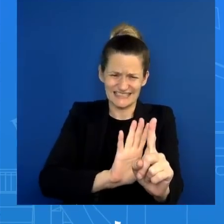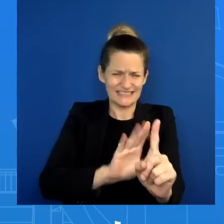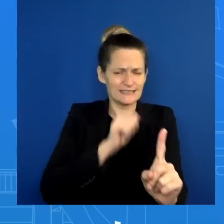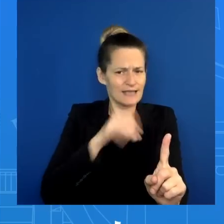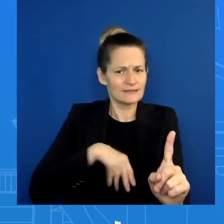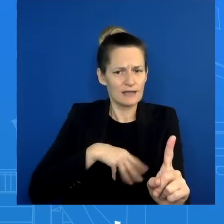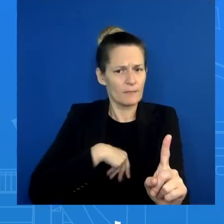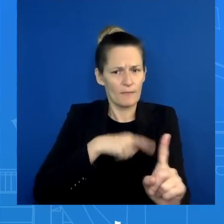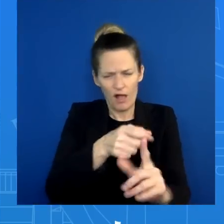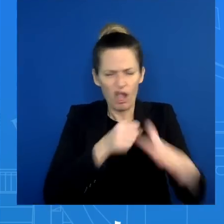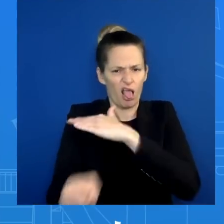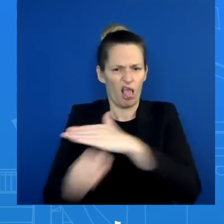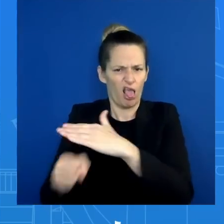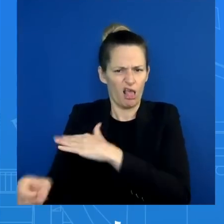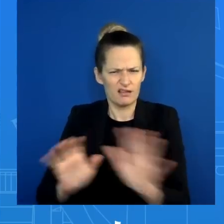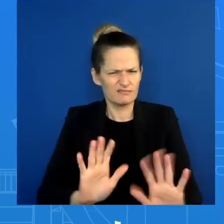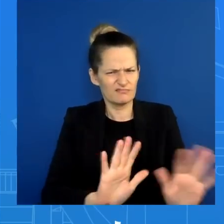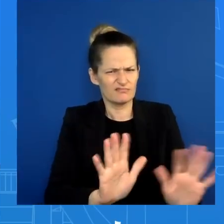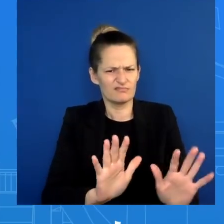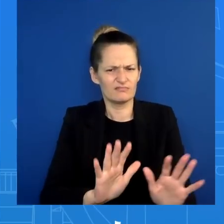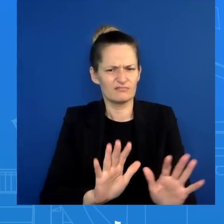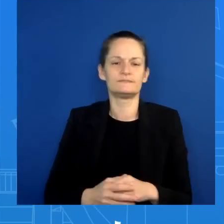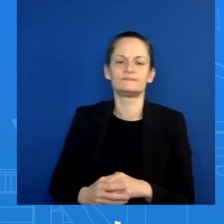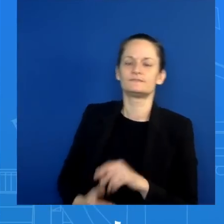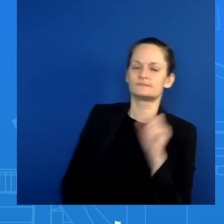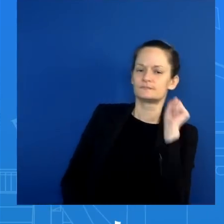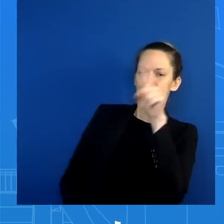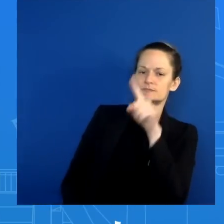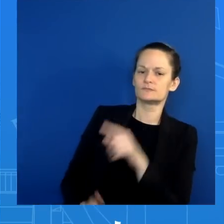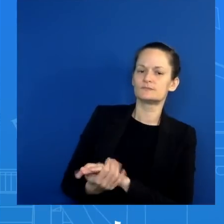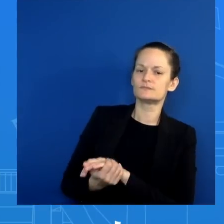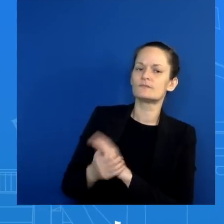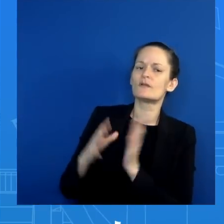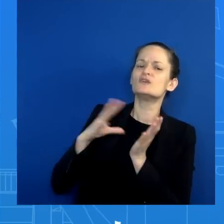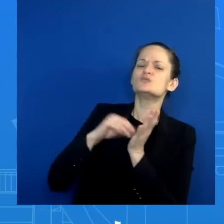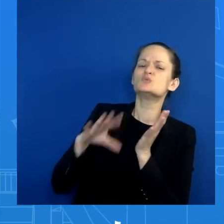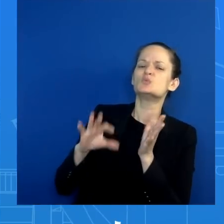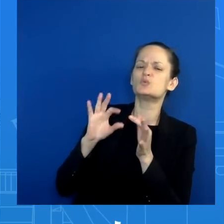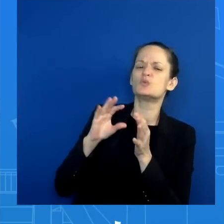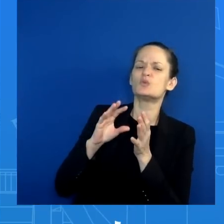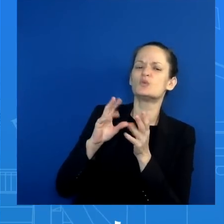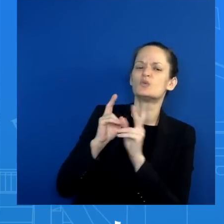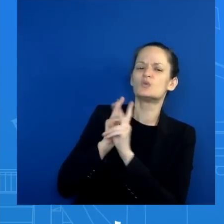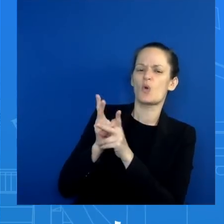The administration. Is working to crack down on colleges for increasing cost as high as they have been.